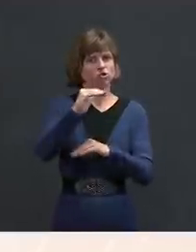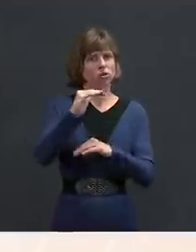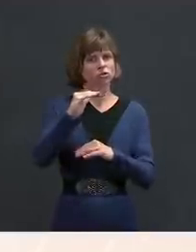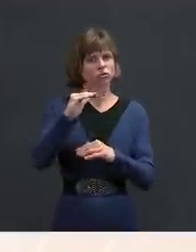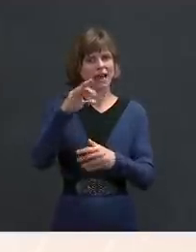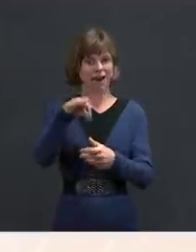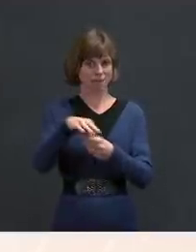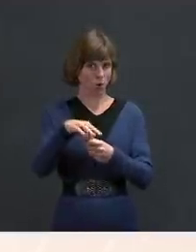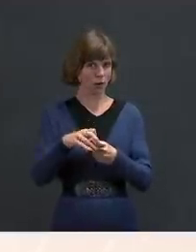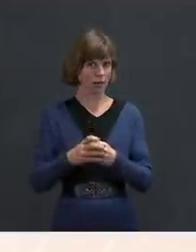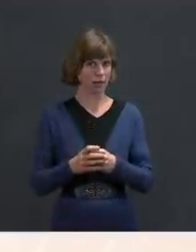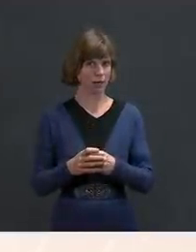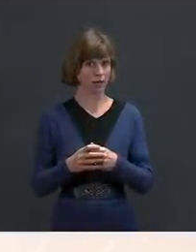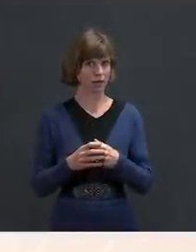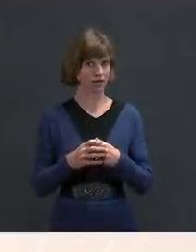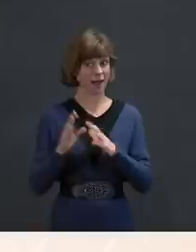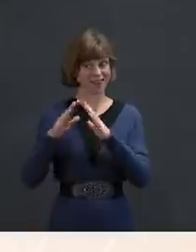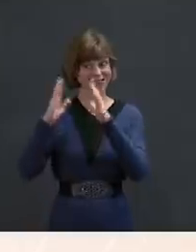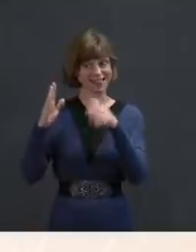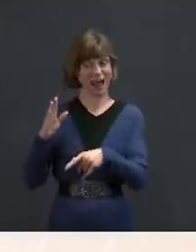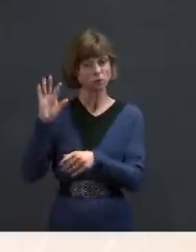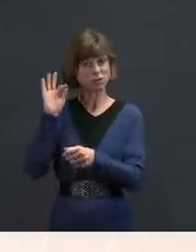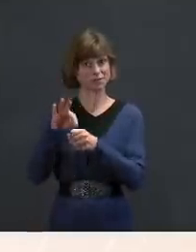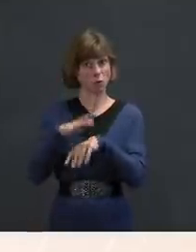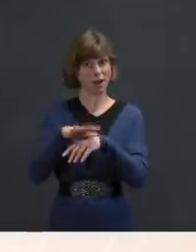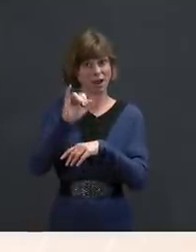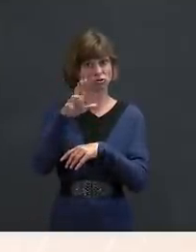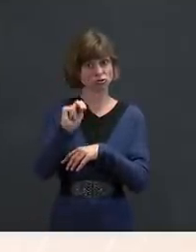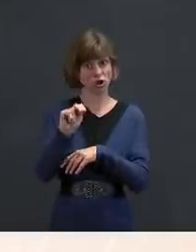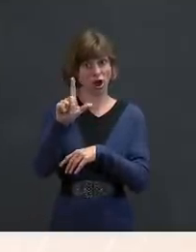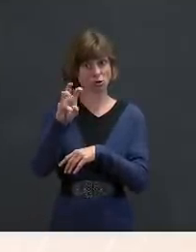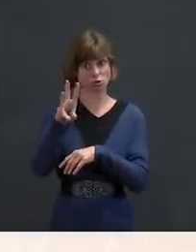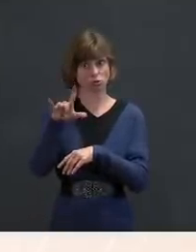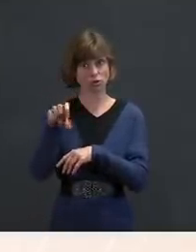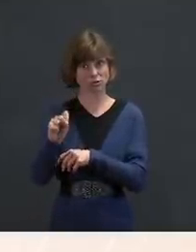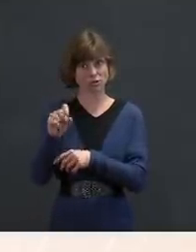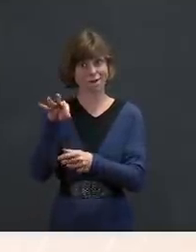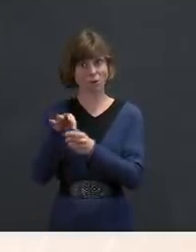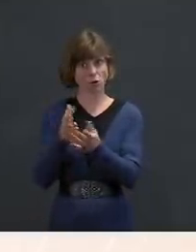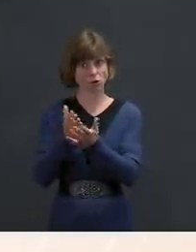The House is set to vote on the John Lewis Voting Rights Act that is running headlong into a Senate filibuster.